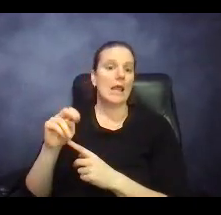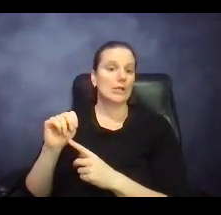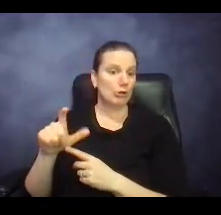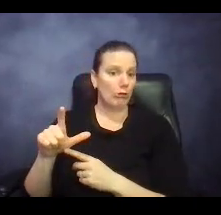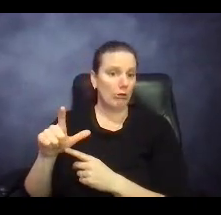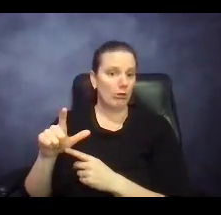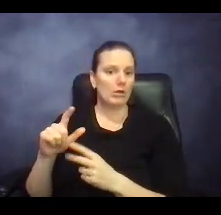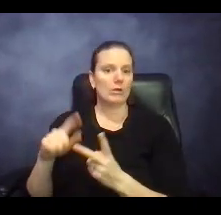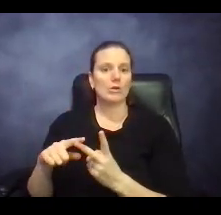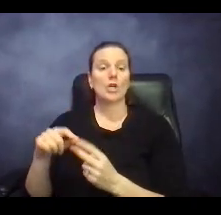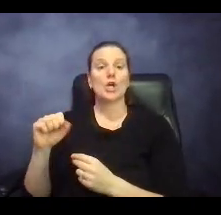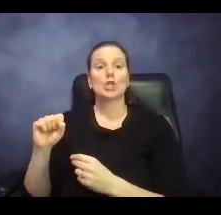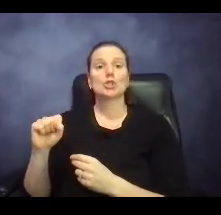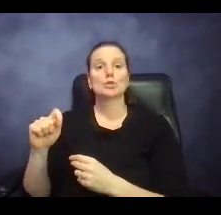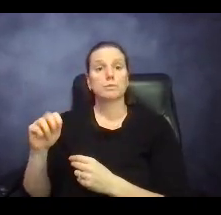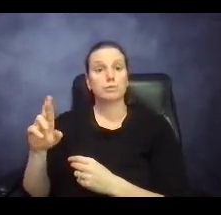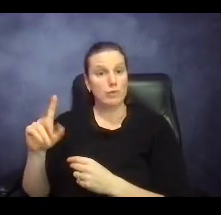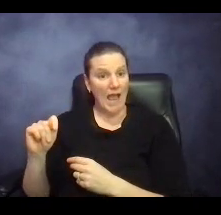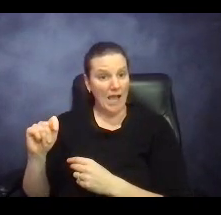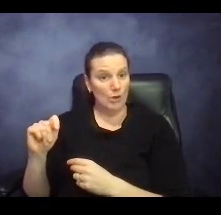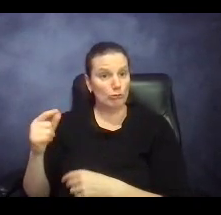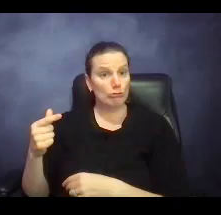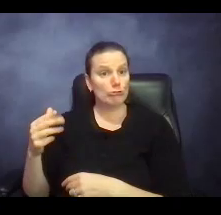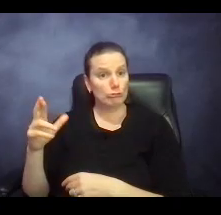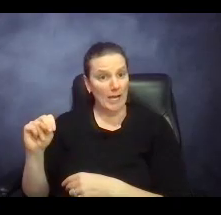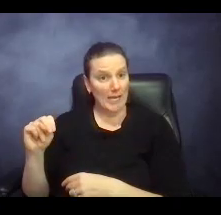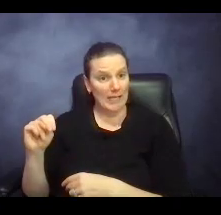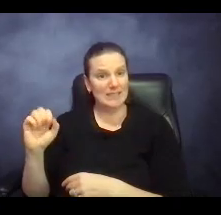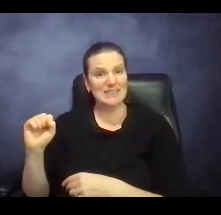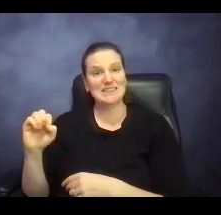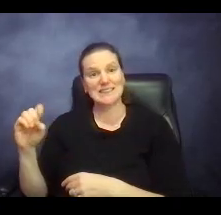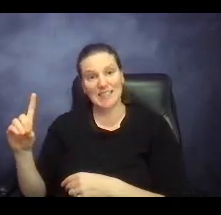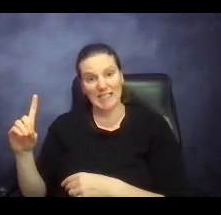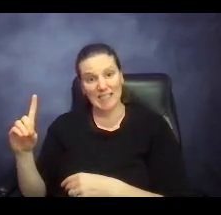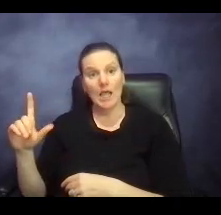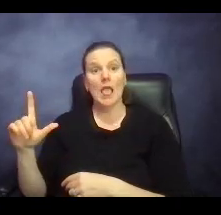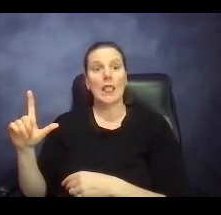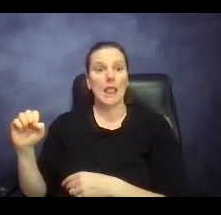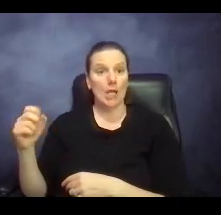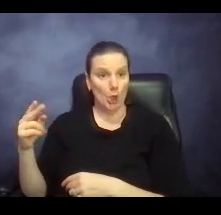sprouted grains and sprouted seeds and sprouted legumes are gonna be more nutritious. They're gonna have more protein in them.